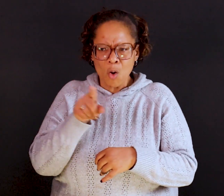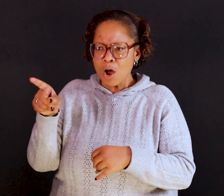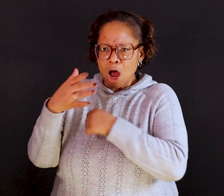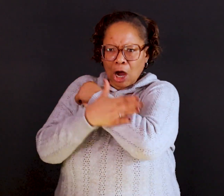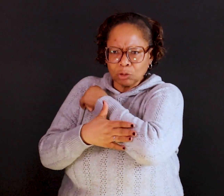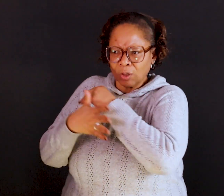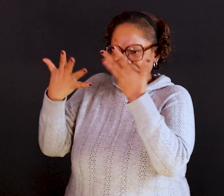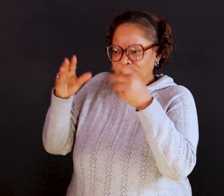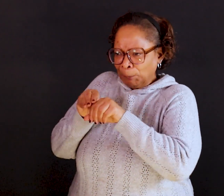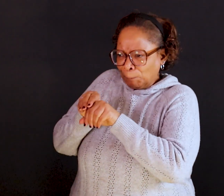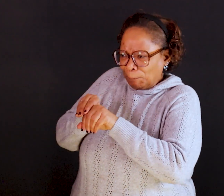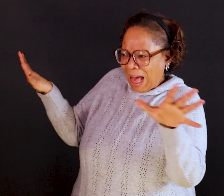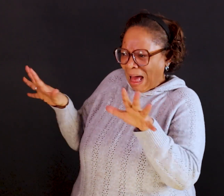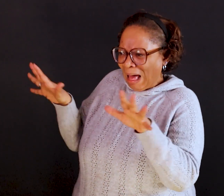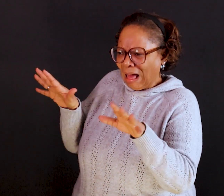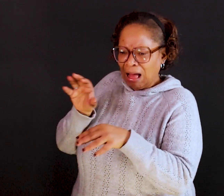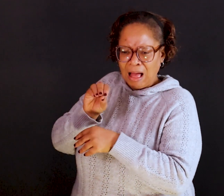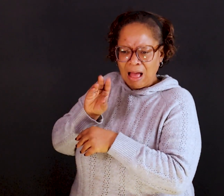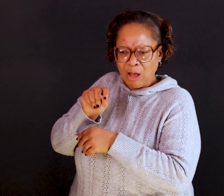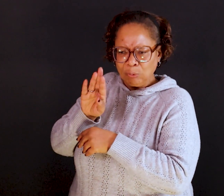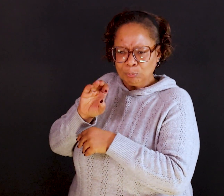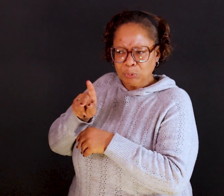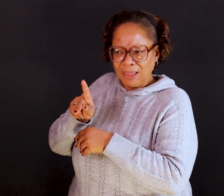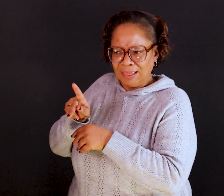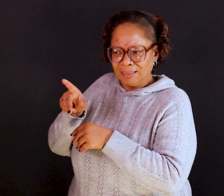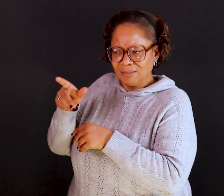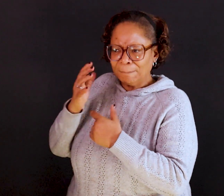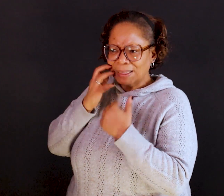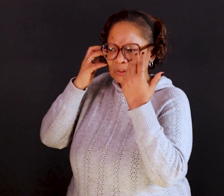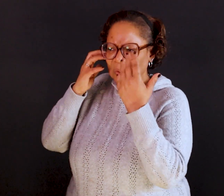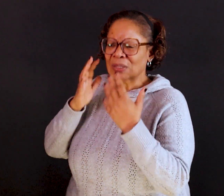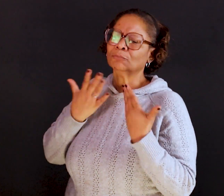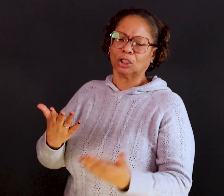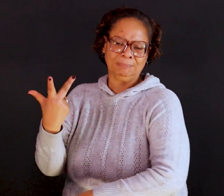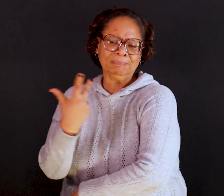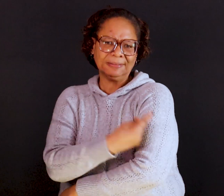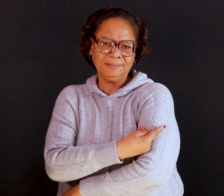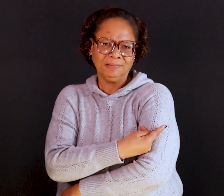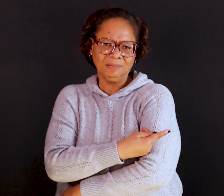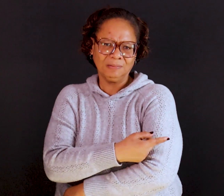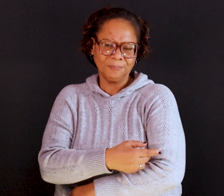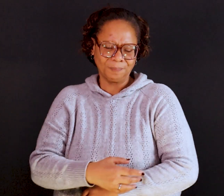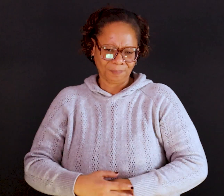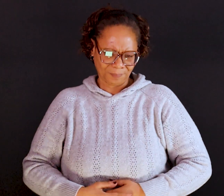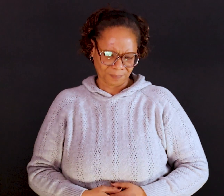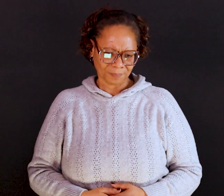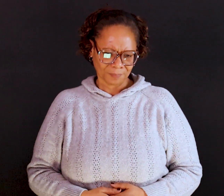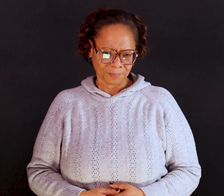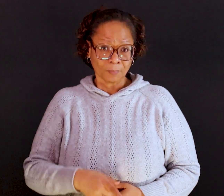or where outbreaks are occurring.